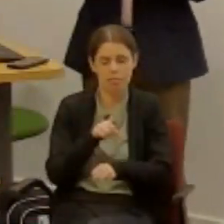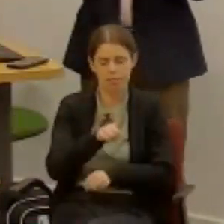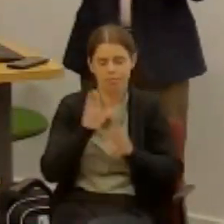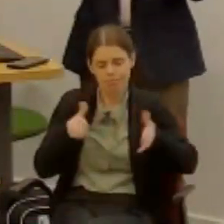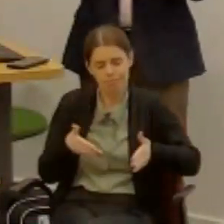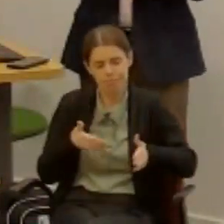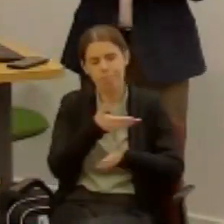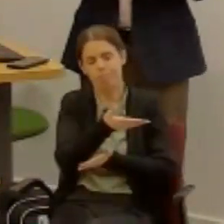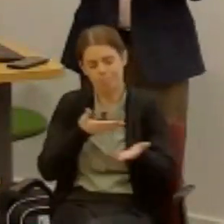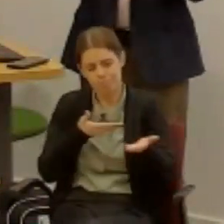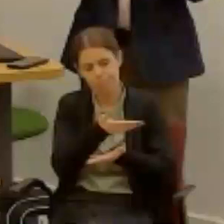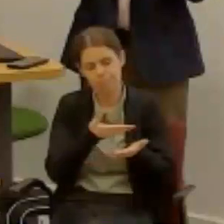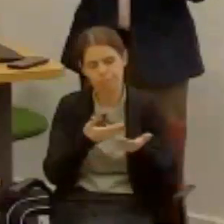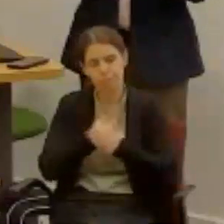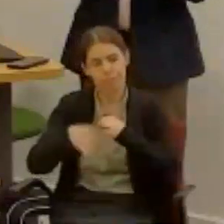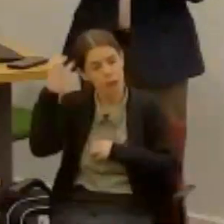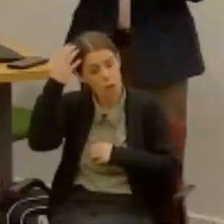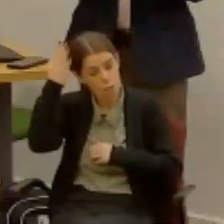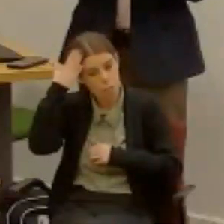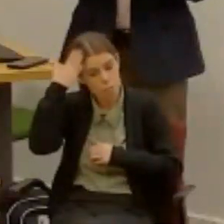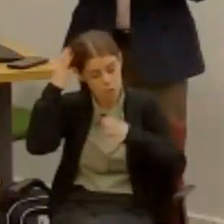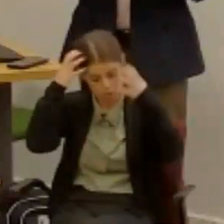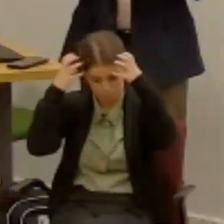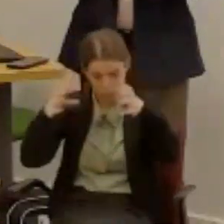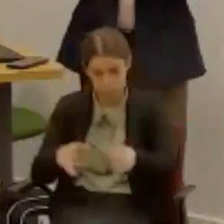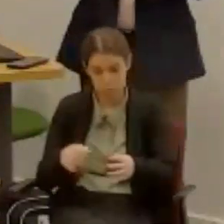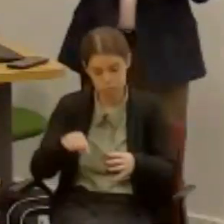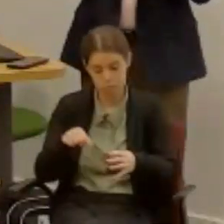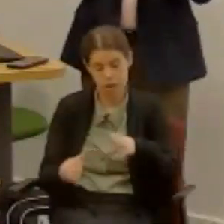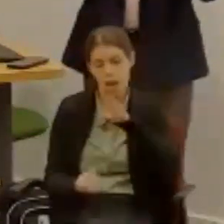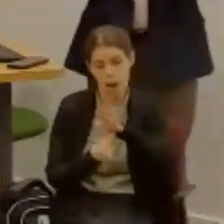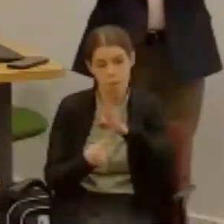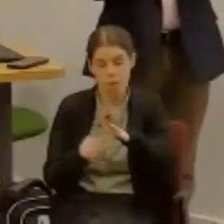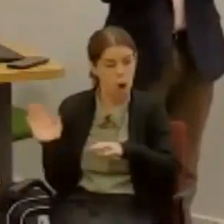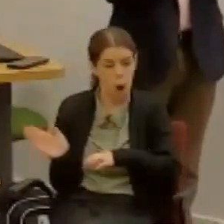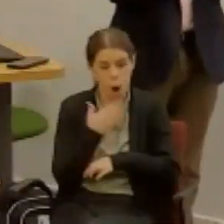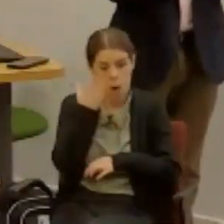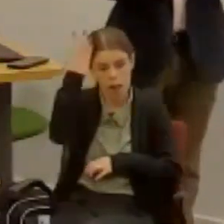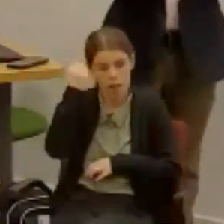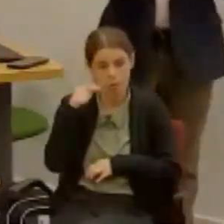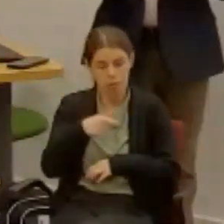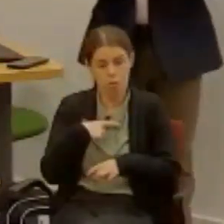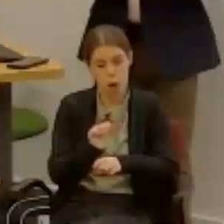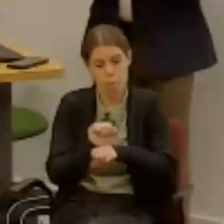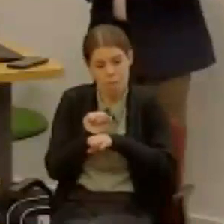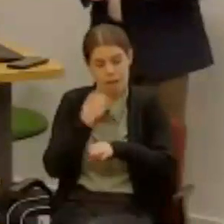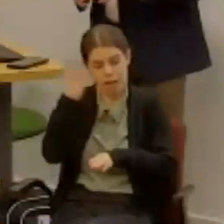You've got to sit down. Greens are quite born to. and we're not talking about whole dementia. we're talking about preventable dementia. So, let's just work on something quite tough.